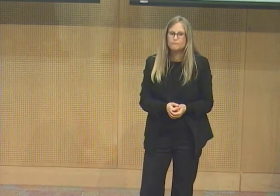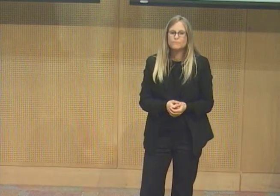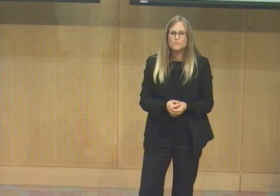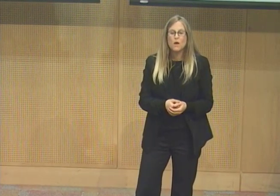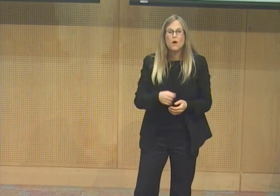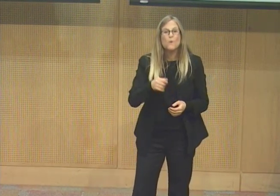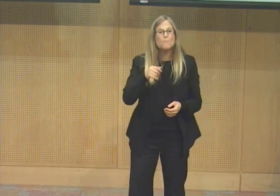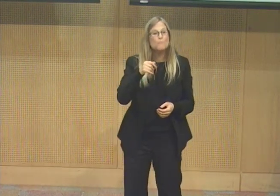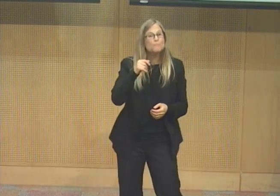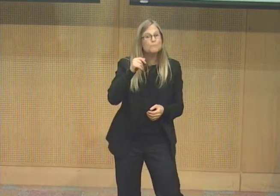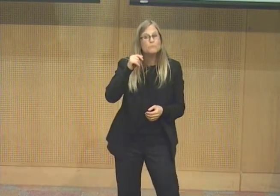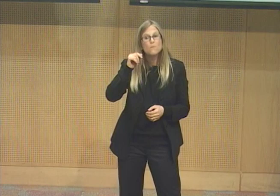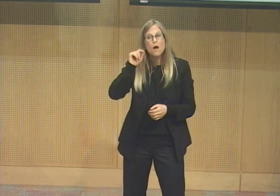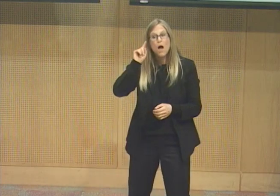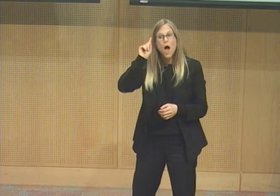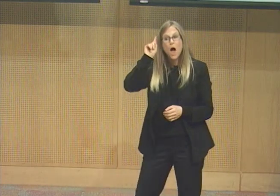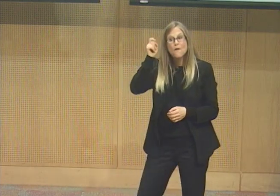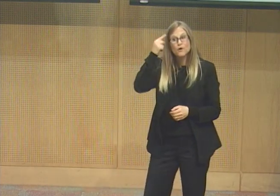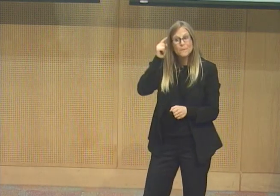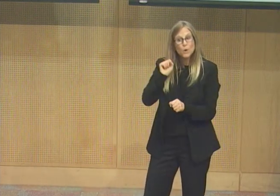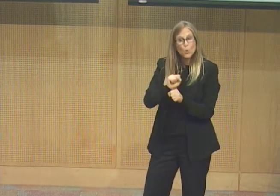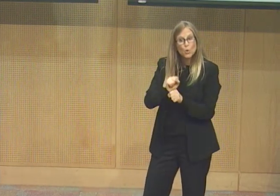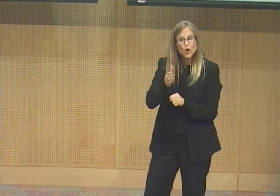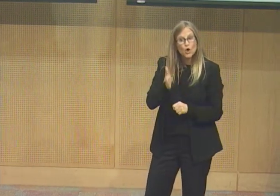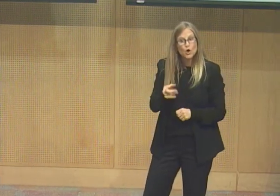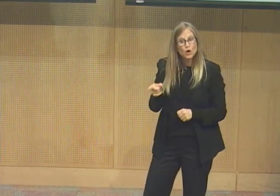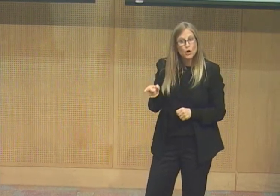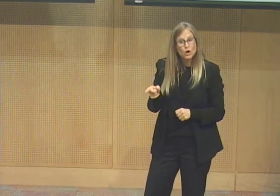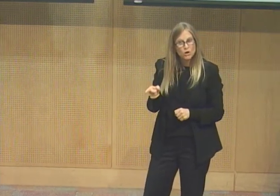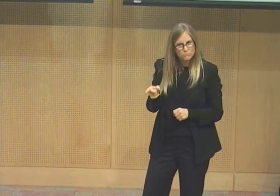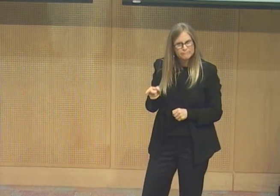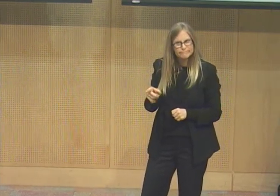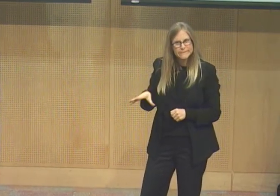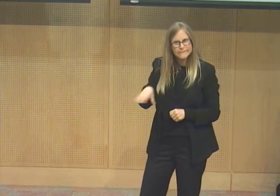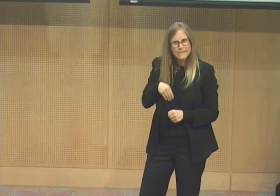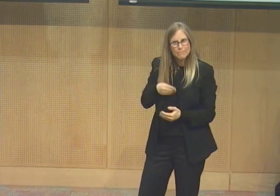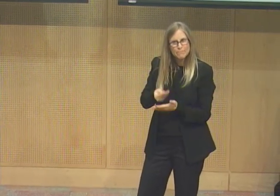There's a meaning beyond the initial semantic presentation of the word.